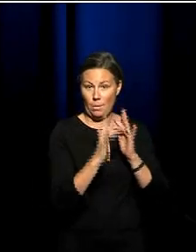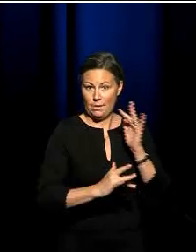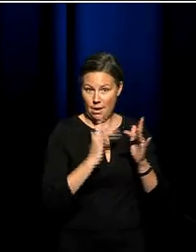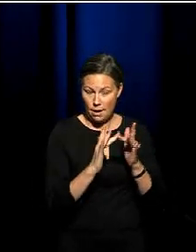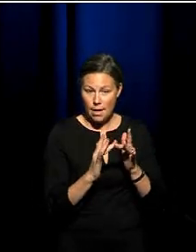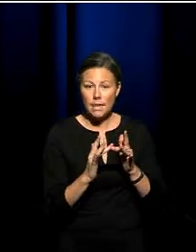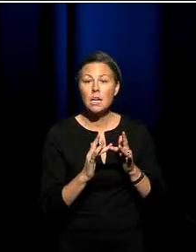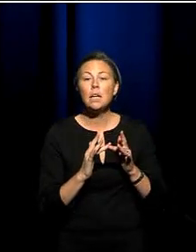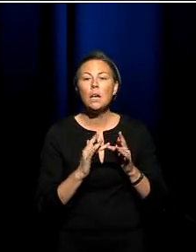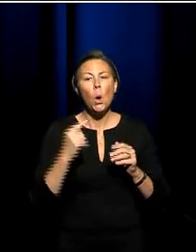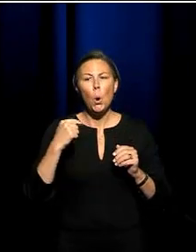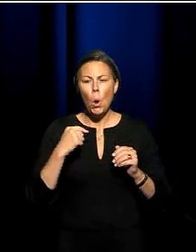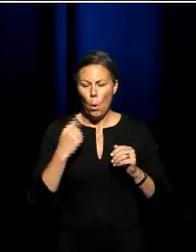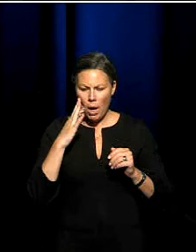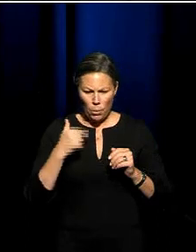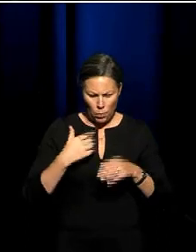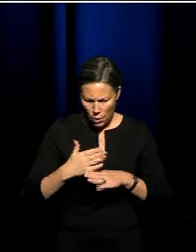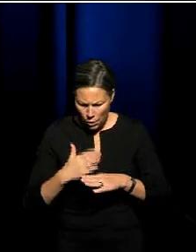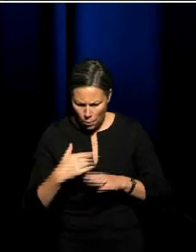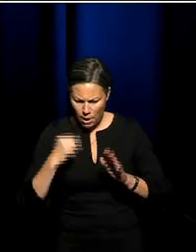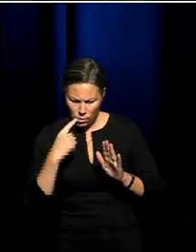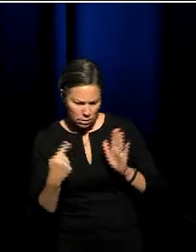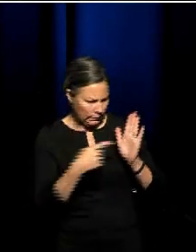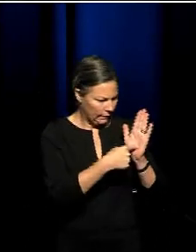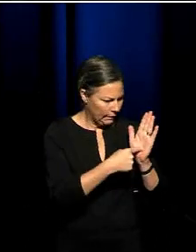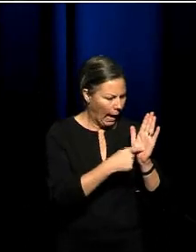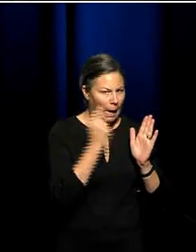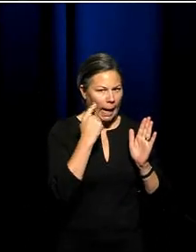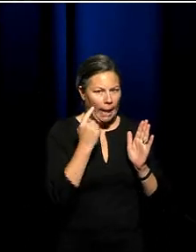strategy to reflect feedback from the disability community and other